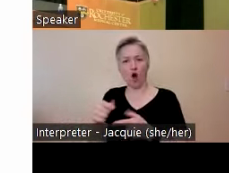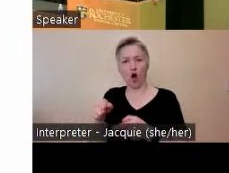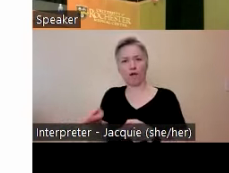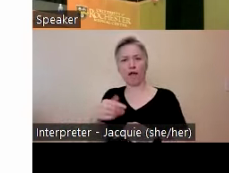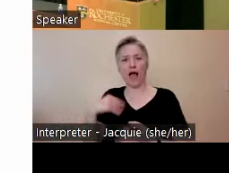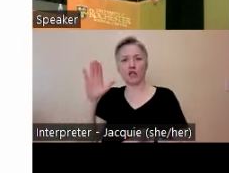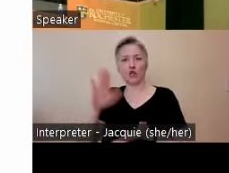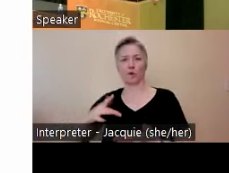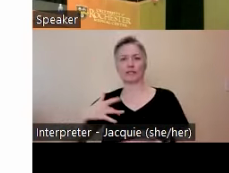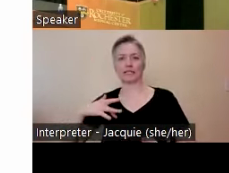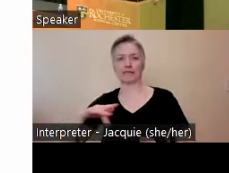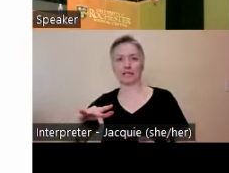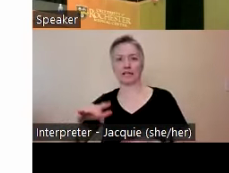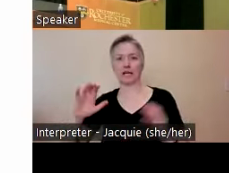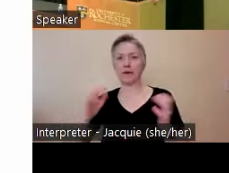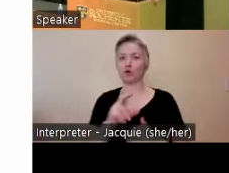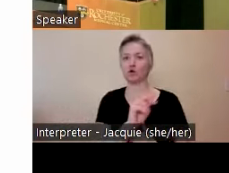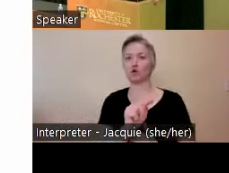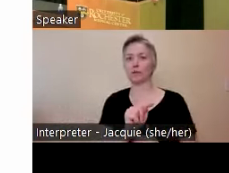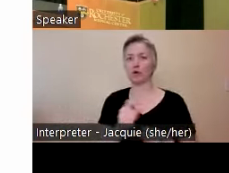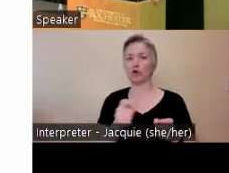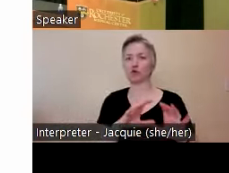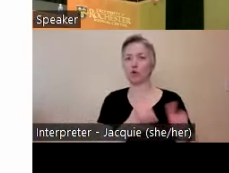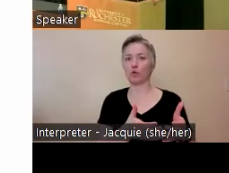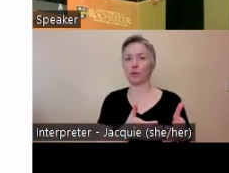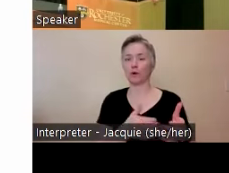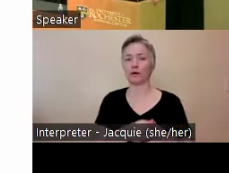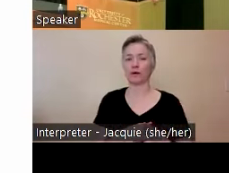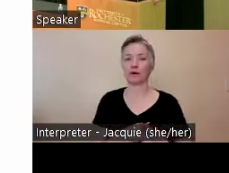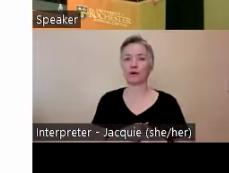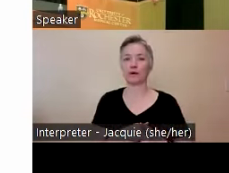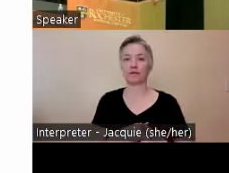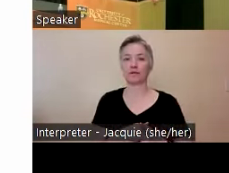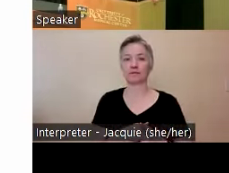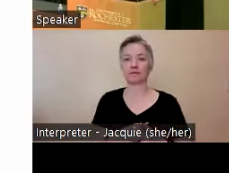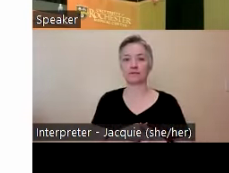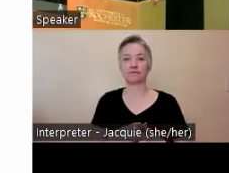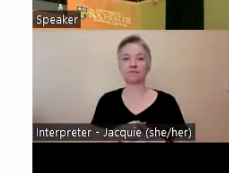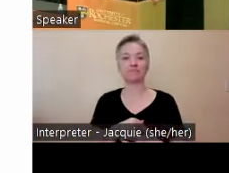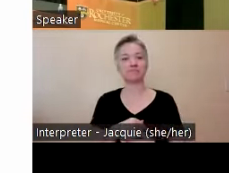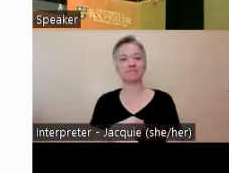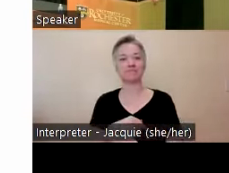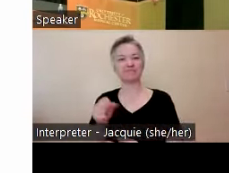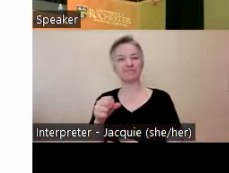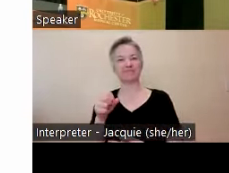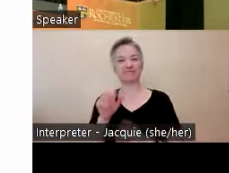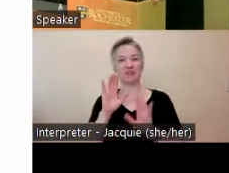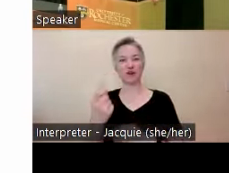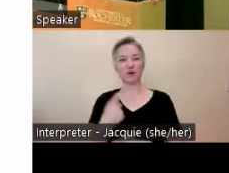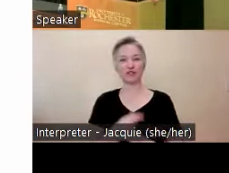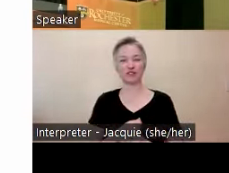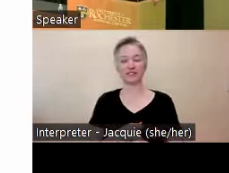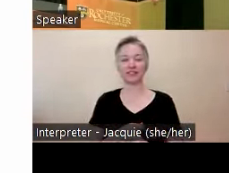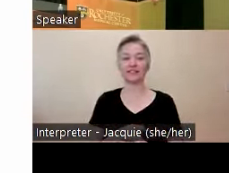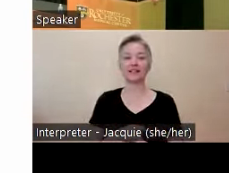the neurotypical control groups yeah no that's a great question so first of all that's looking